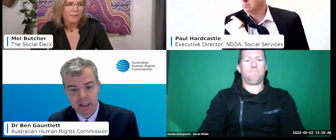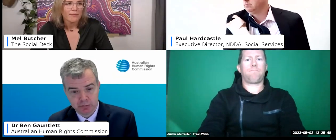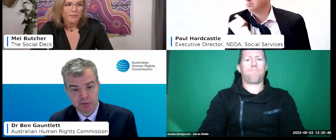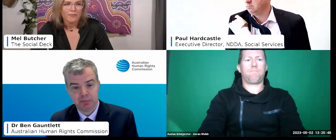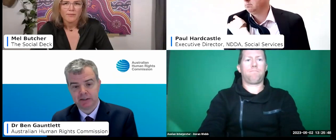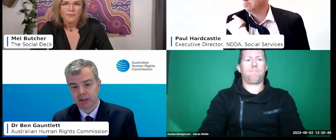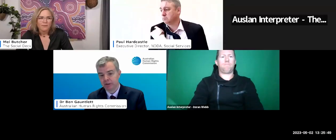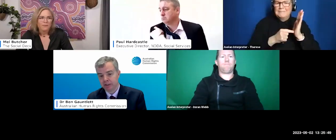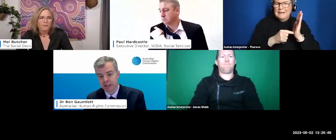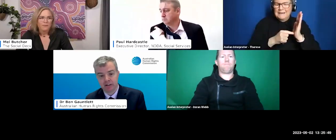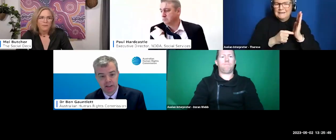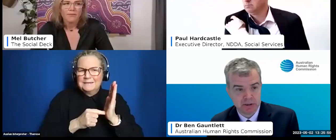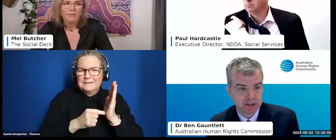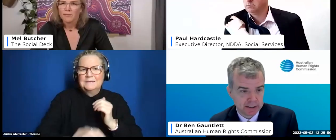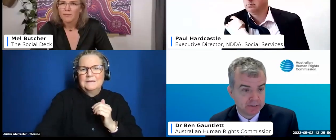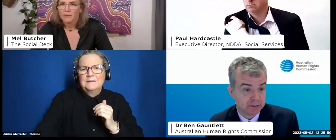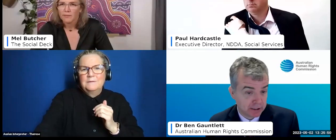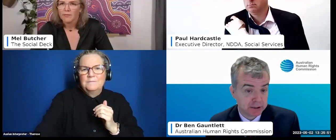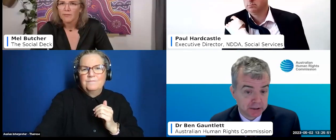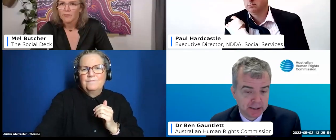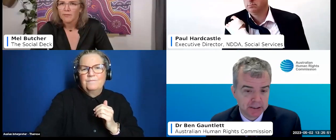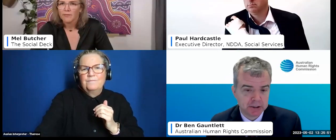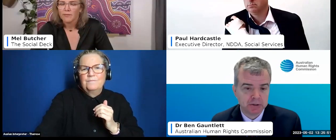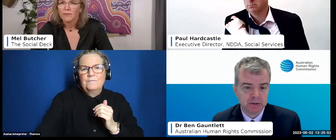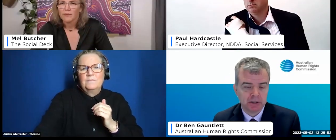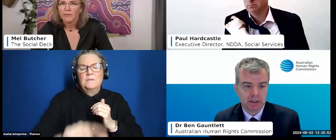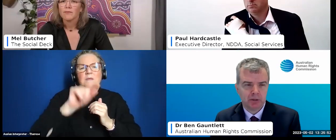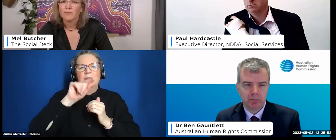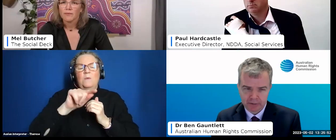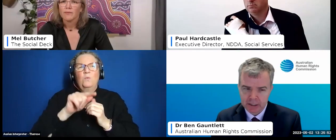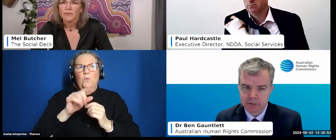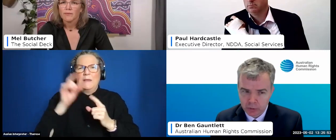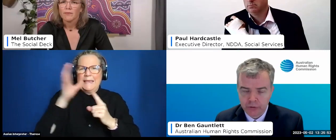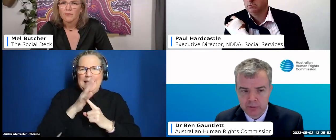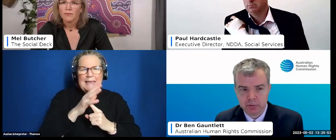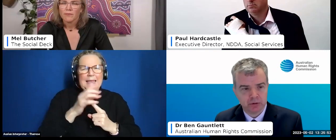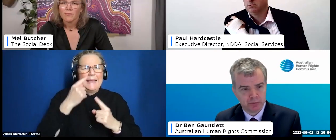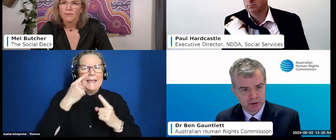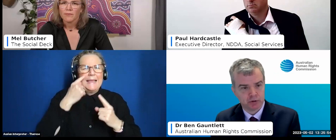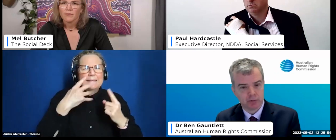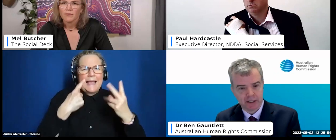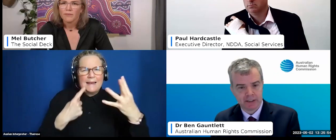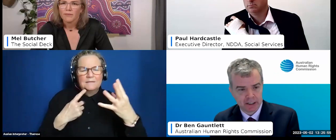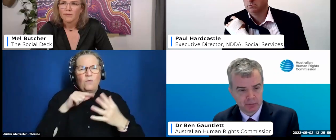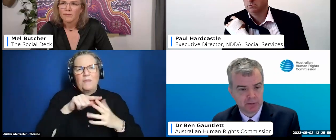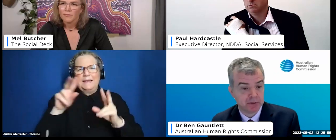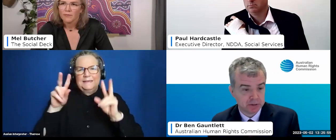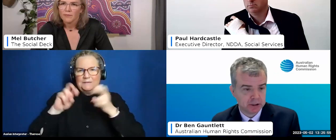and would be picked up within the outcome indicators in relation to that issue. But I think it's also important when we talk about the economic position